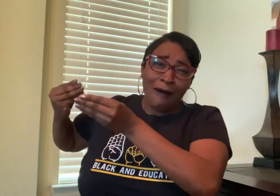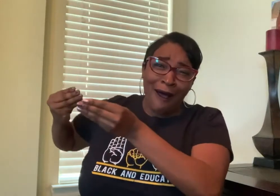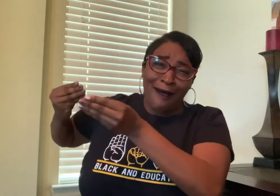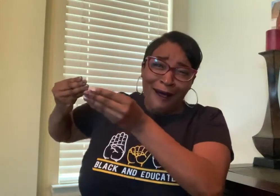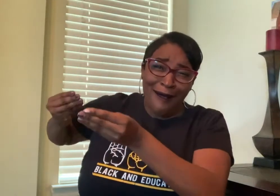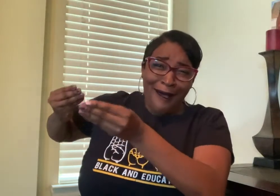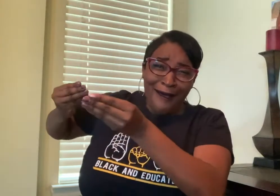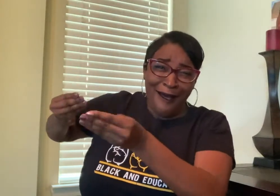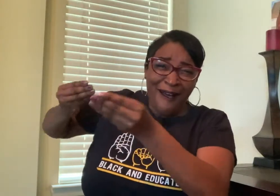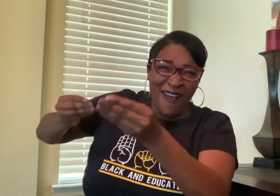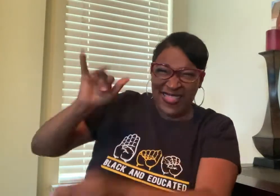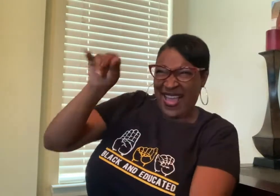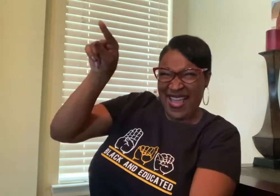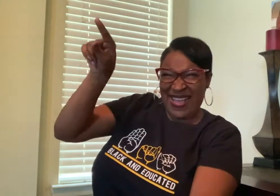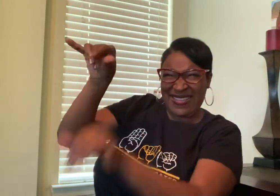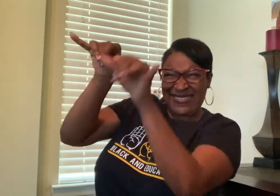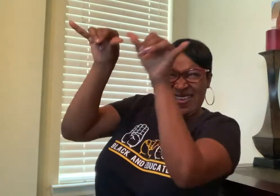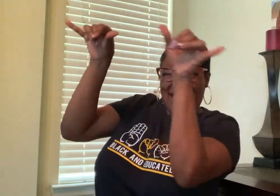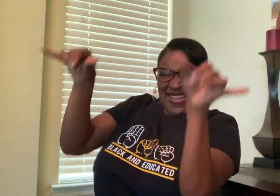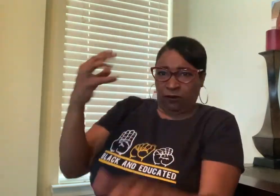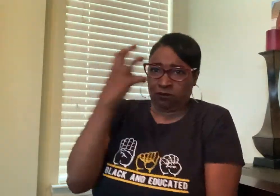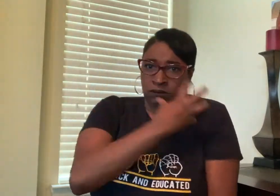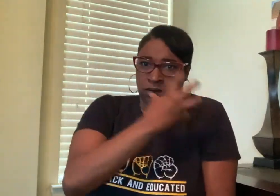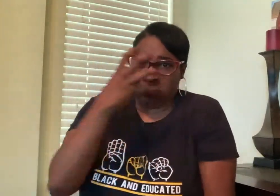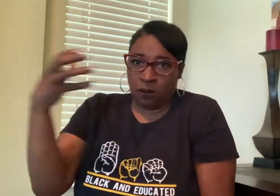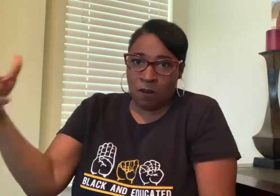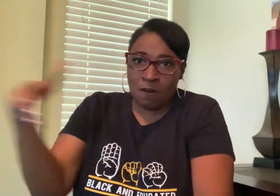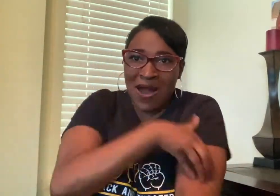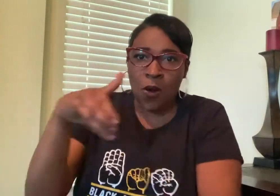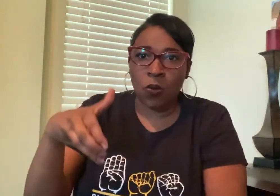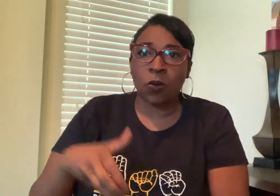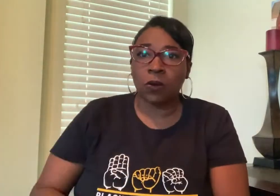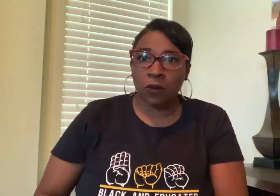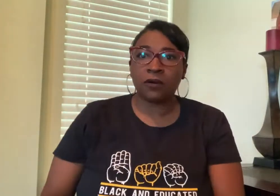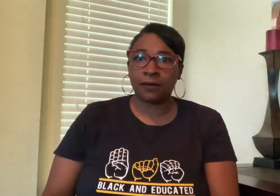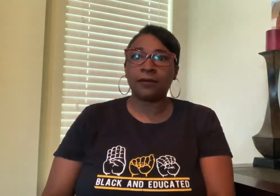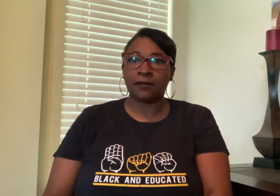She likened it to ‘the system’. It was powerful!